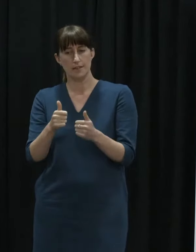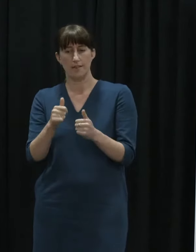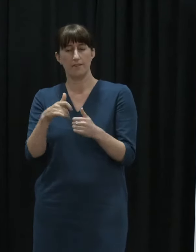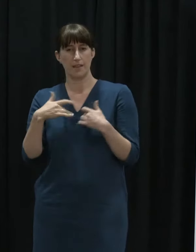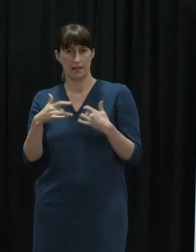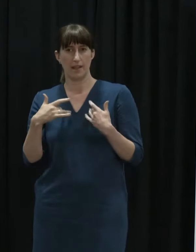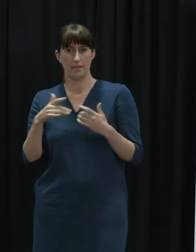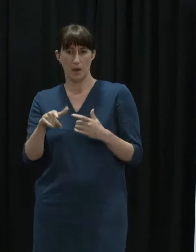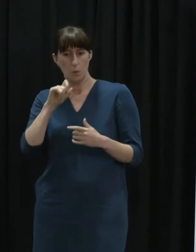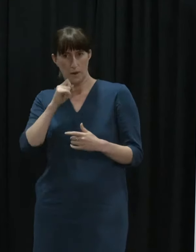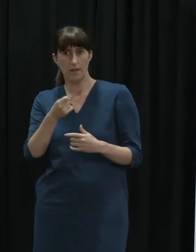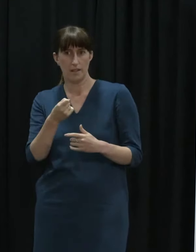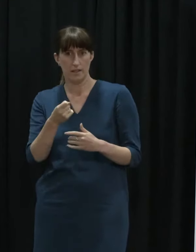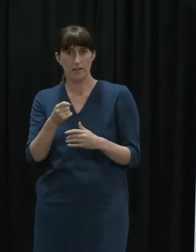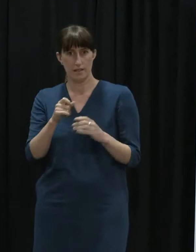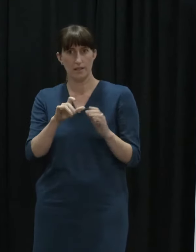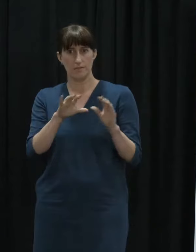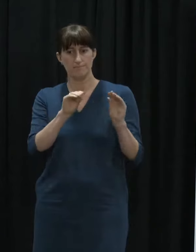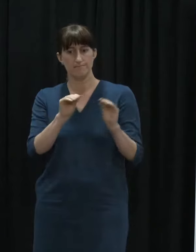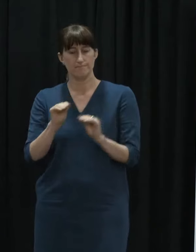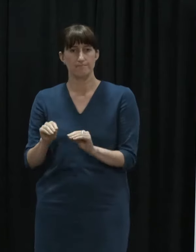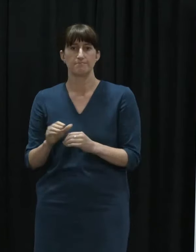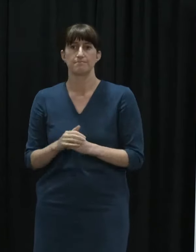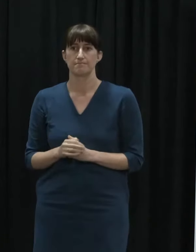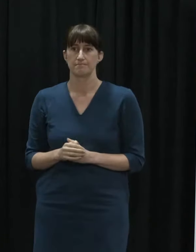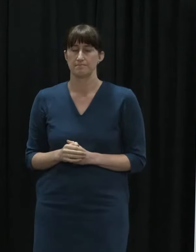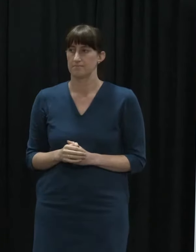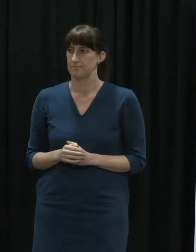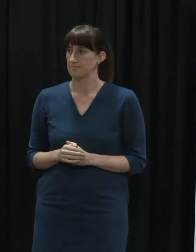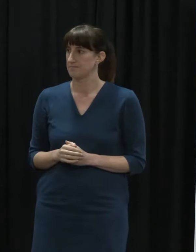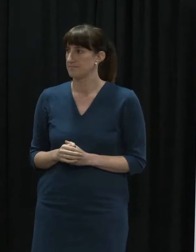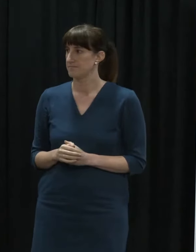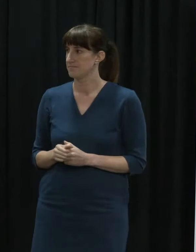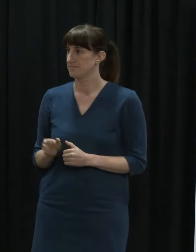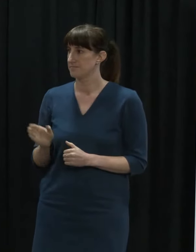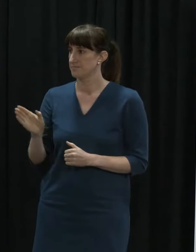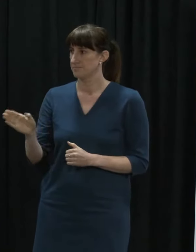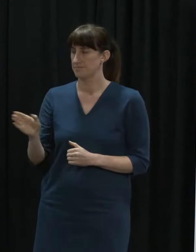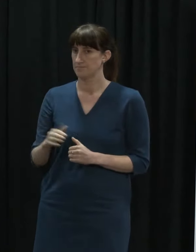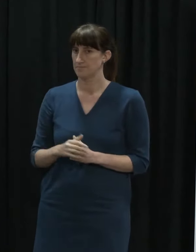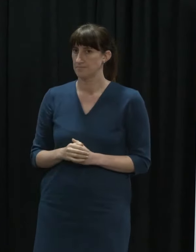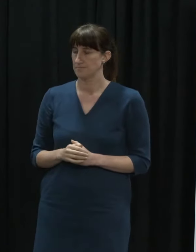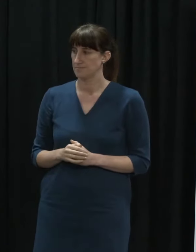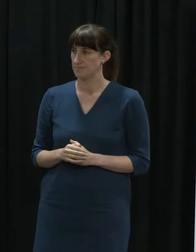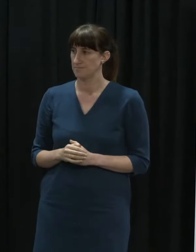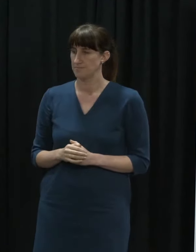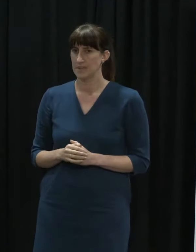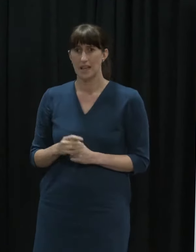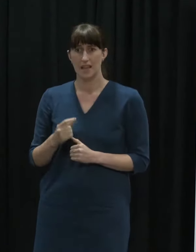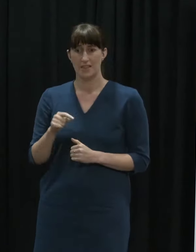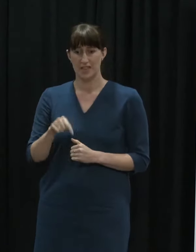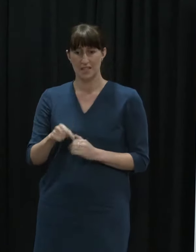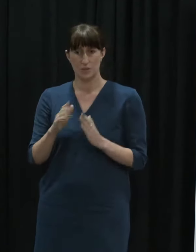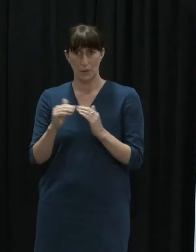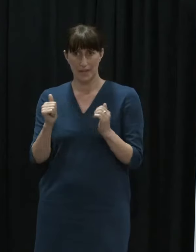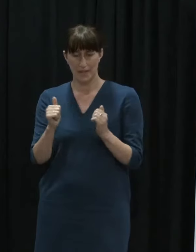in transition and I get the sense that there will be understanding of the balance we are trying to reach here, as we